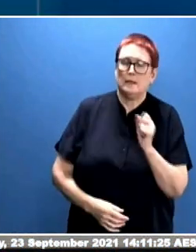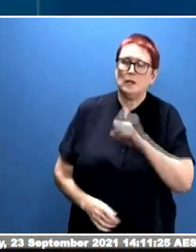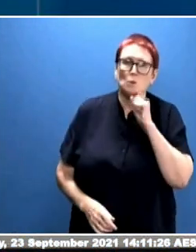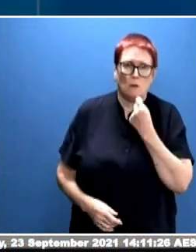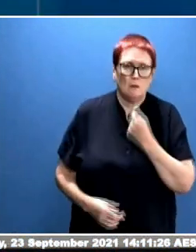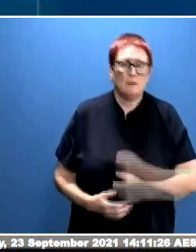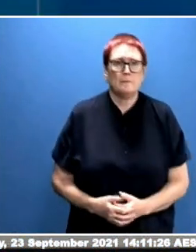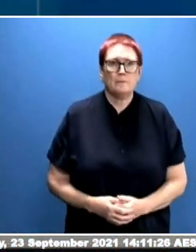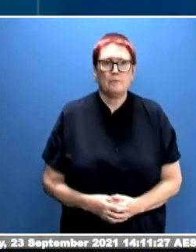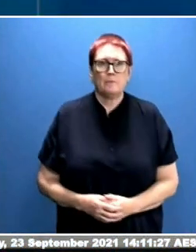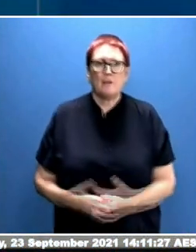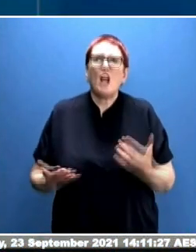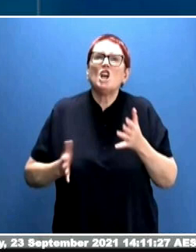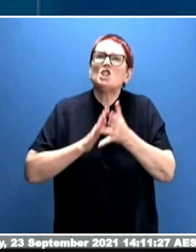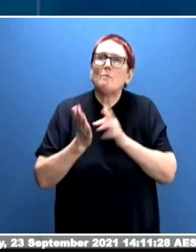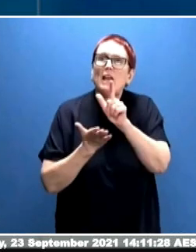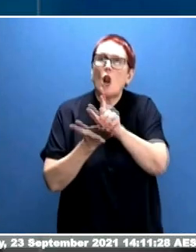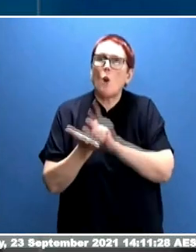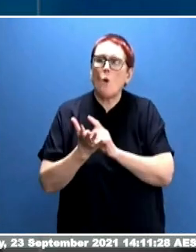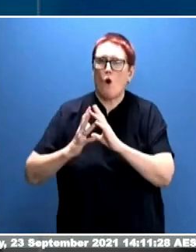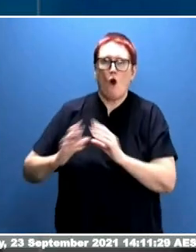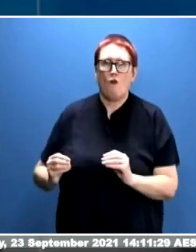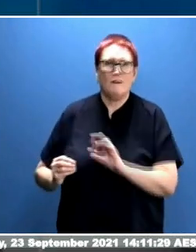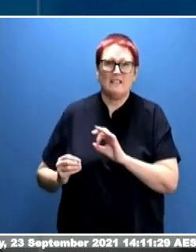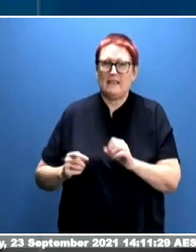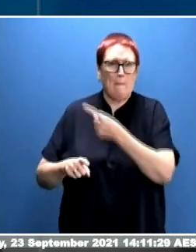I see, so the legislation didn't go ahead, but the house was built,